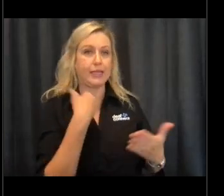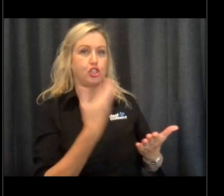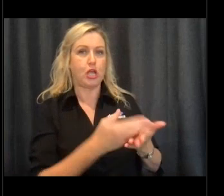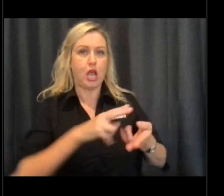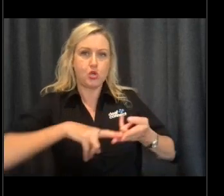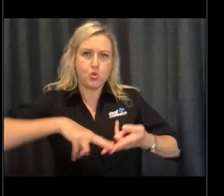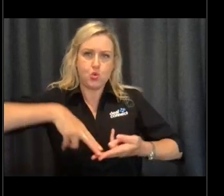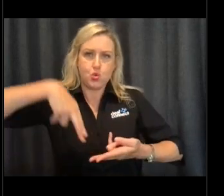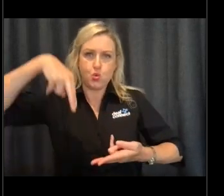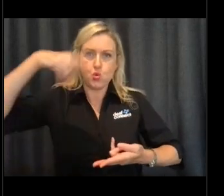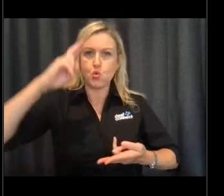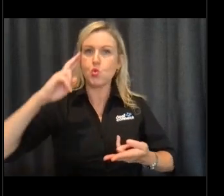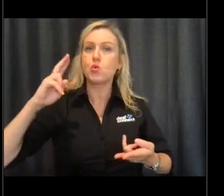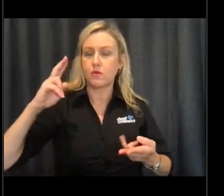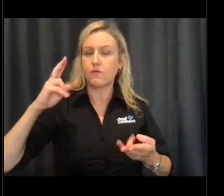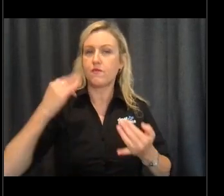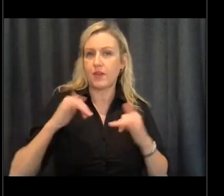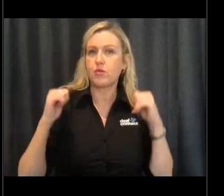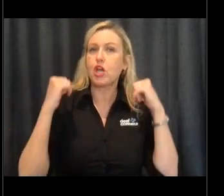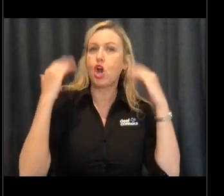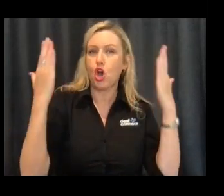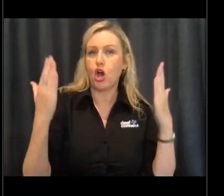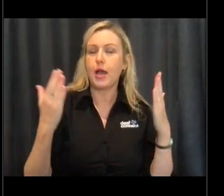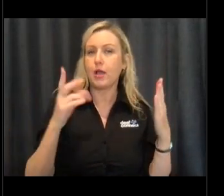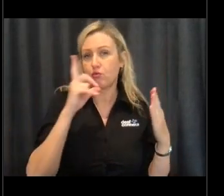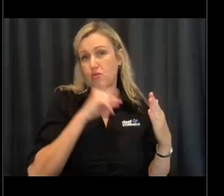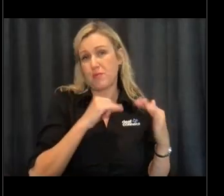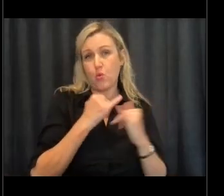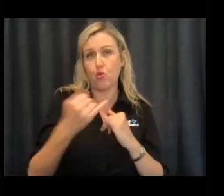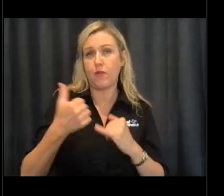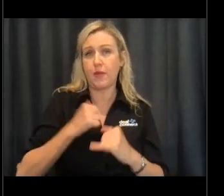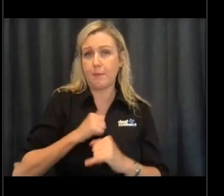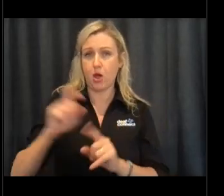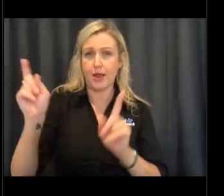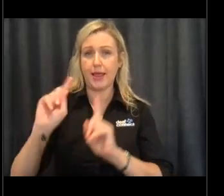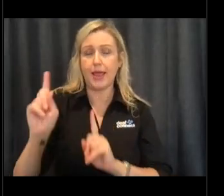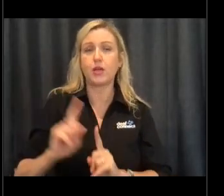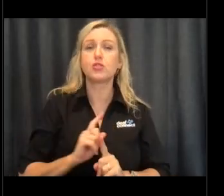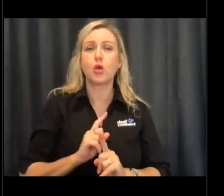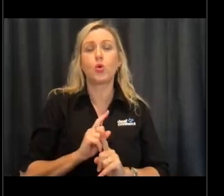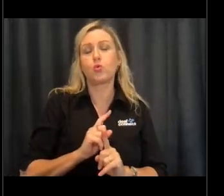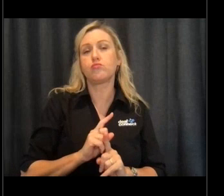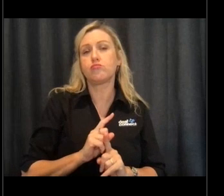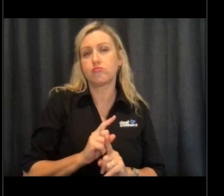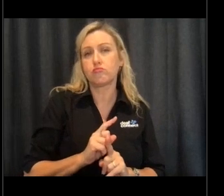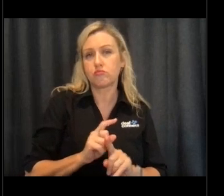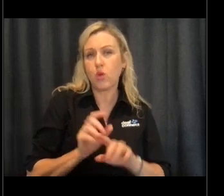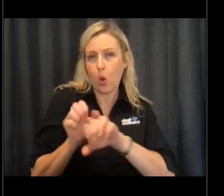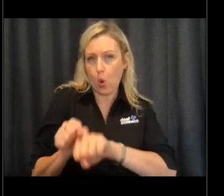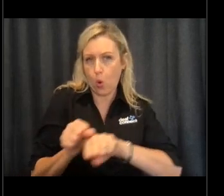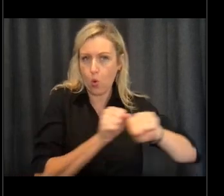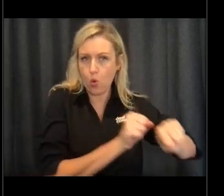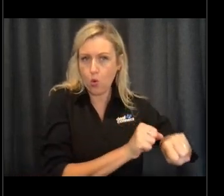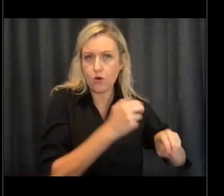which maybe more than your existing insurer so all of those play into it. Yep. We'll park that and come back to it.